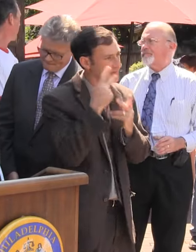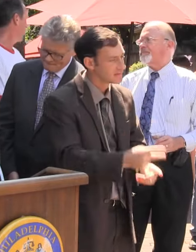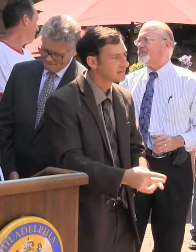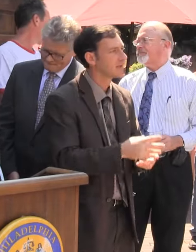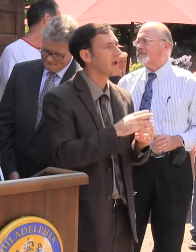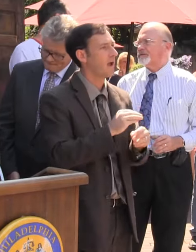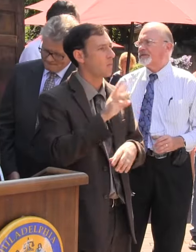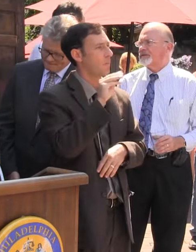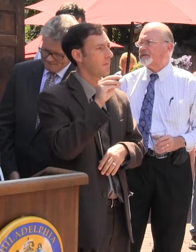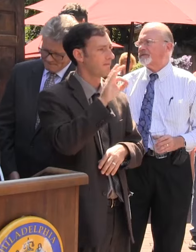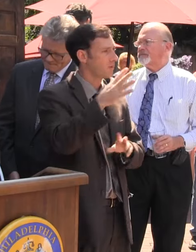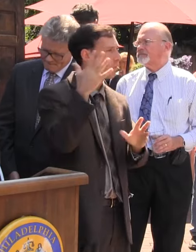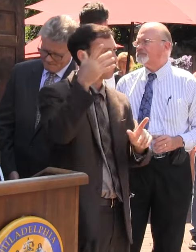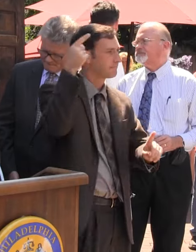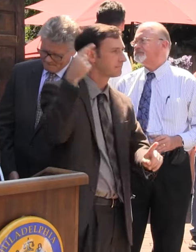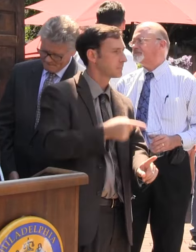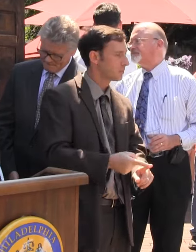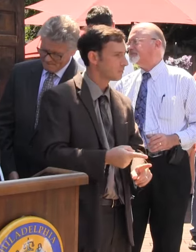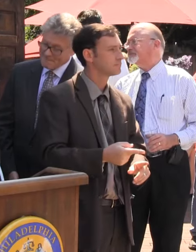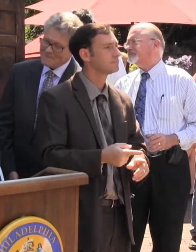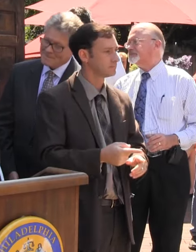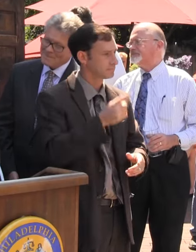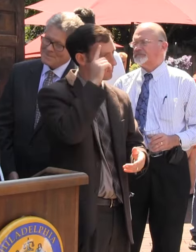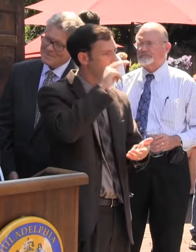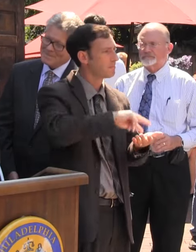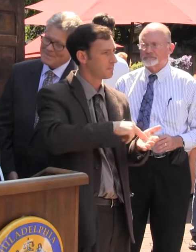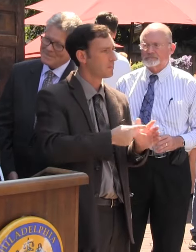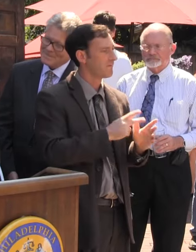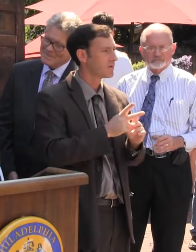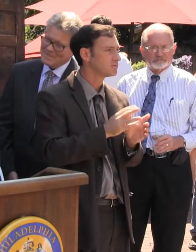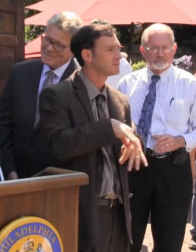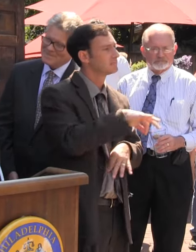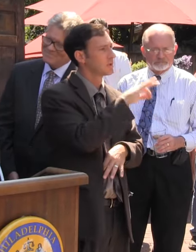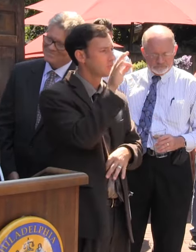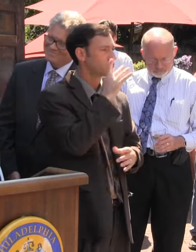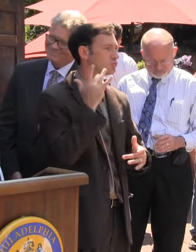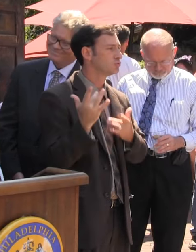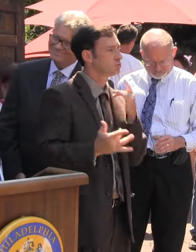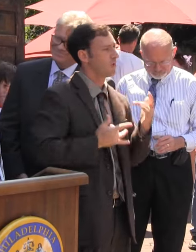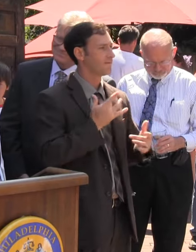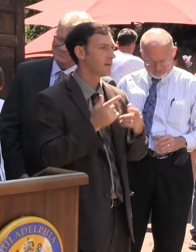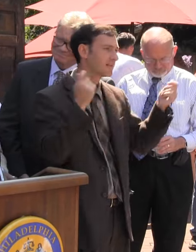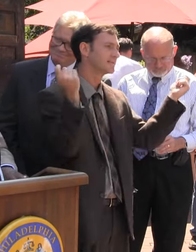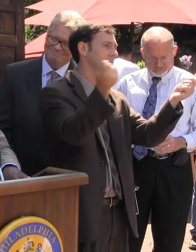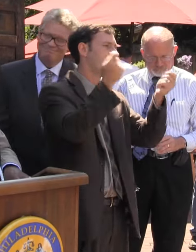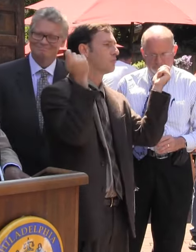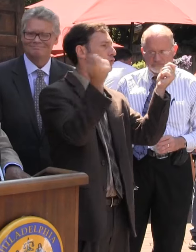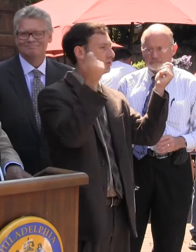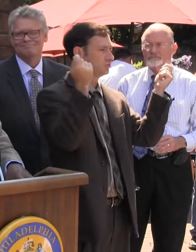of Families is all about, and meant to be. A very spiritual, joyful, celebration of the